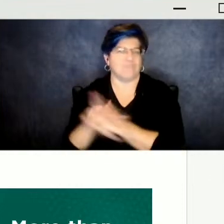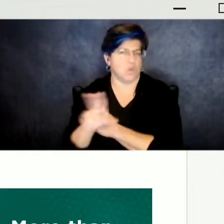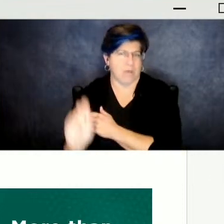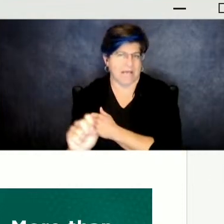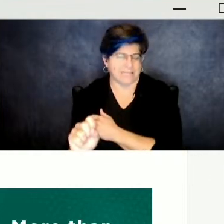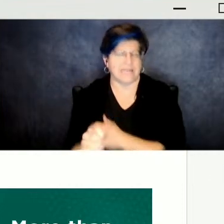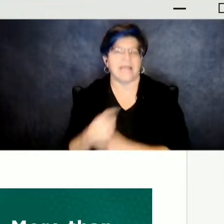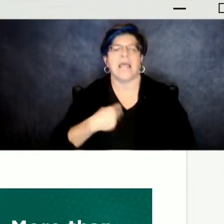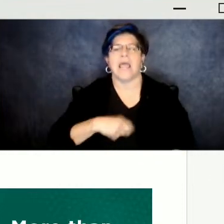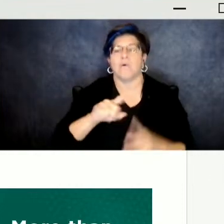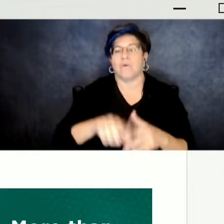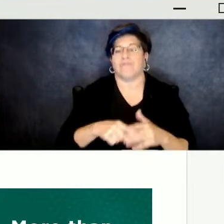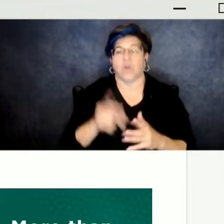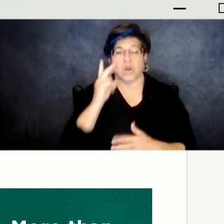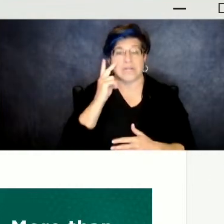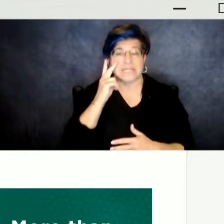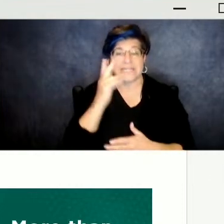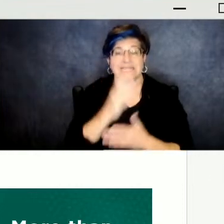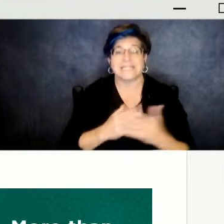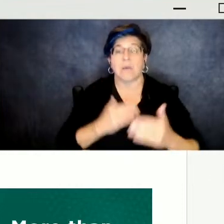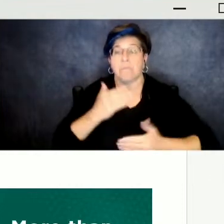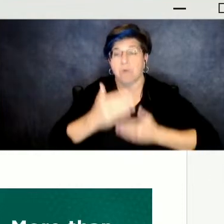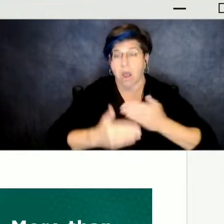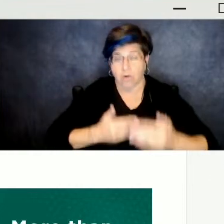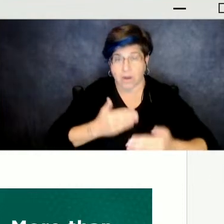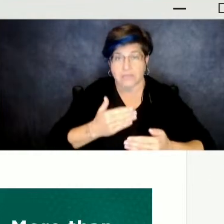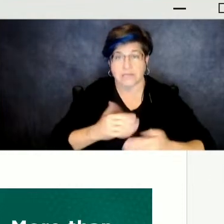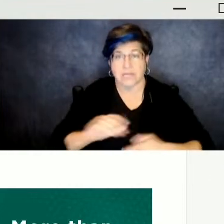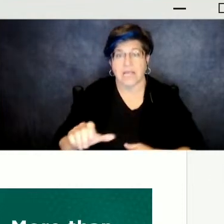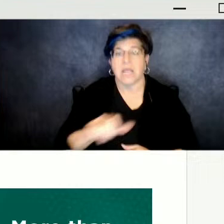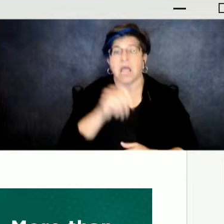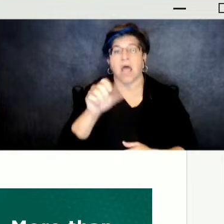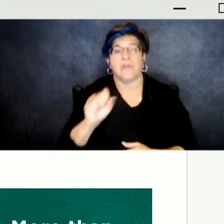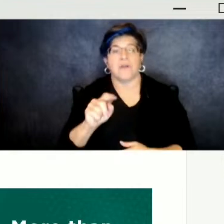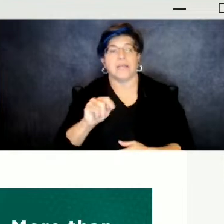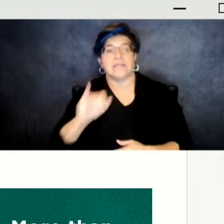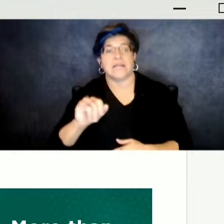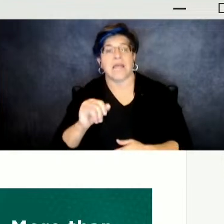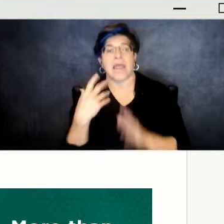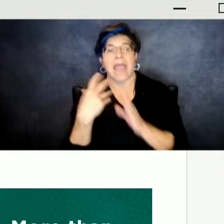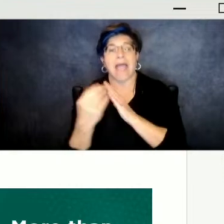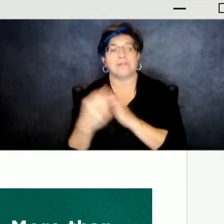HIGH IN THIS COUNTRY AND WE